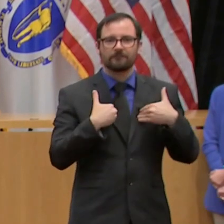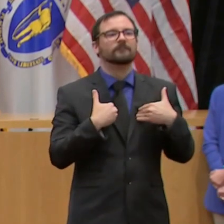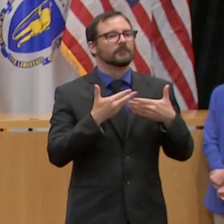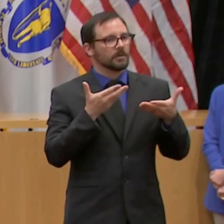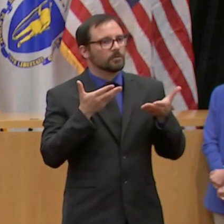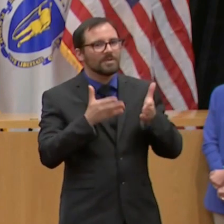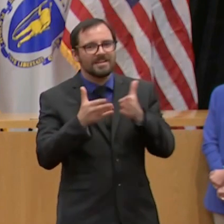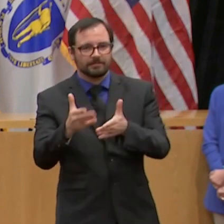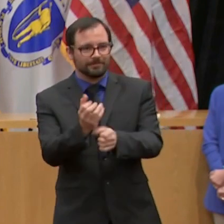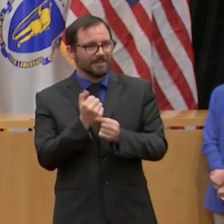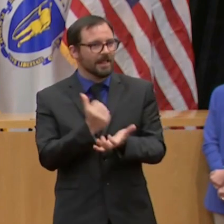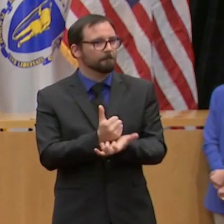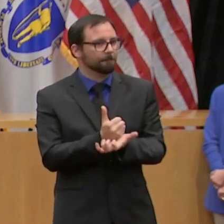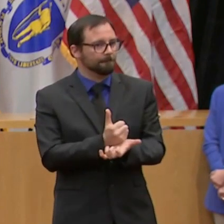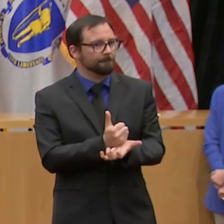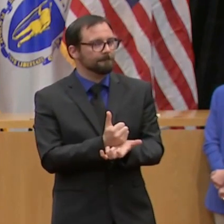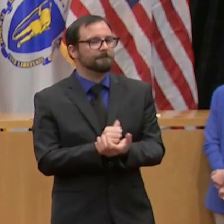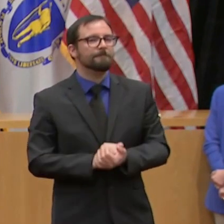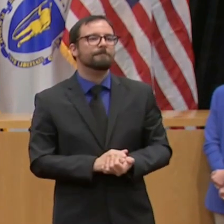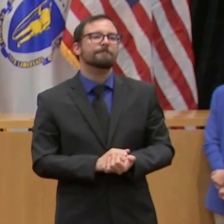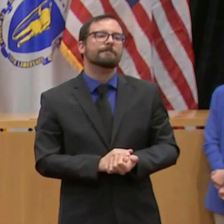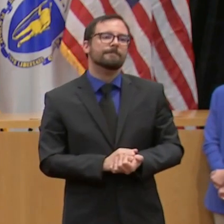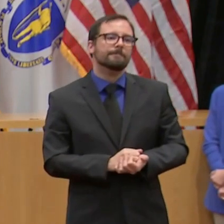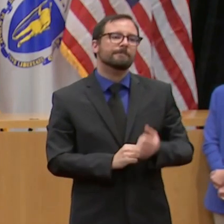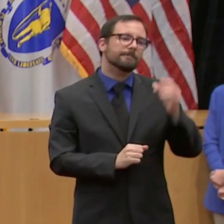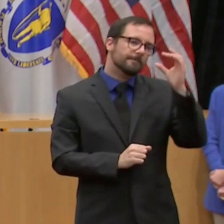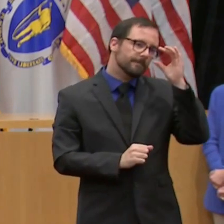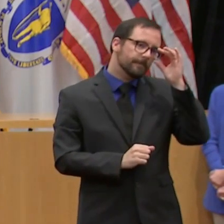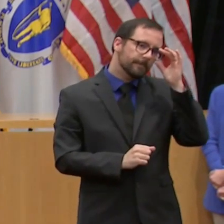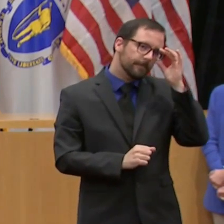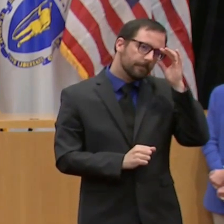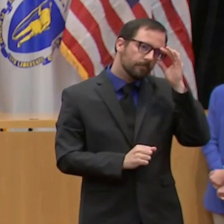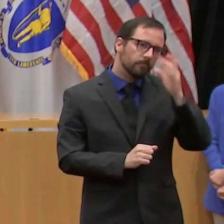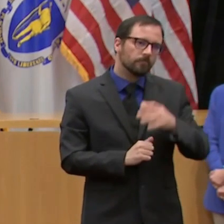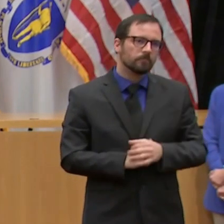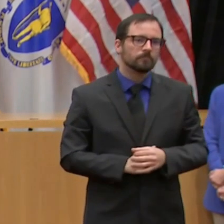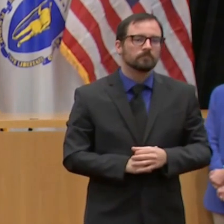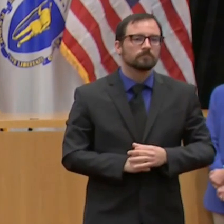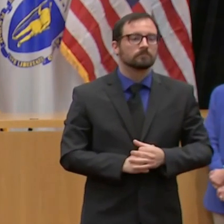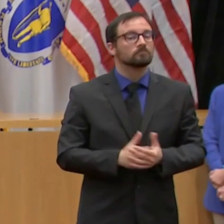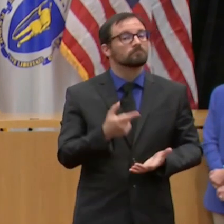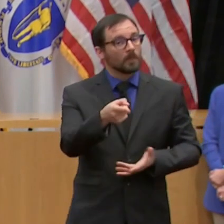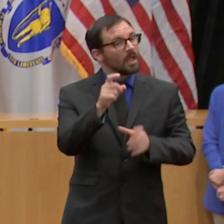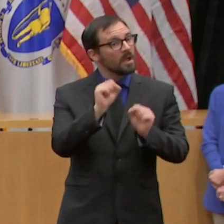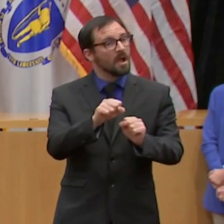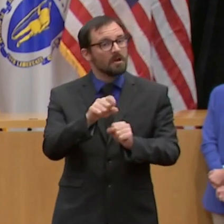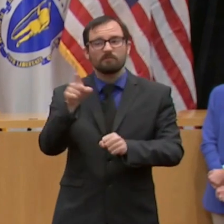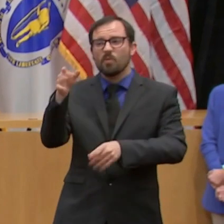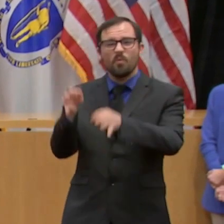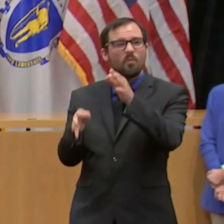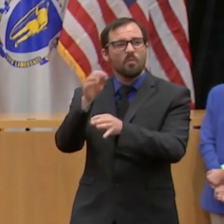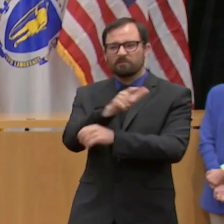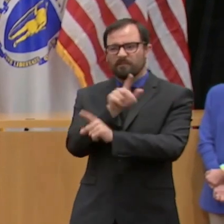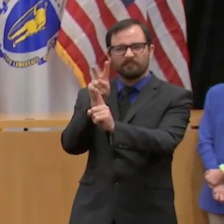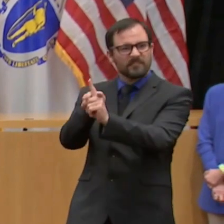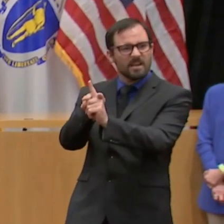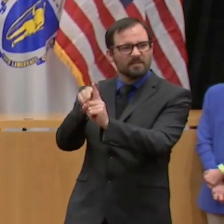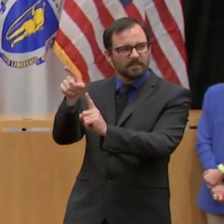ENSURE EVERYONE THAT THEY KNOW THAT THERE ARE RESOURCES STILL AVAILABLE TO YOU.